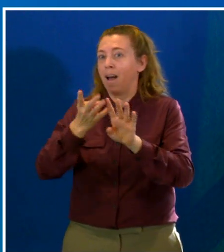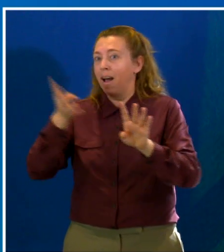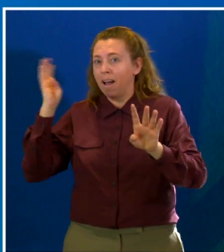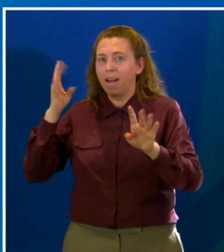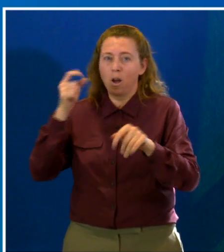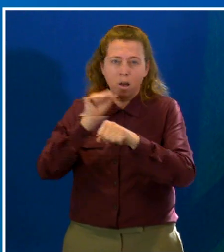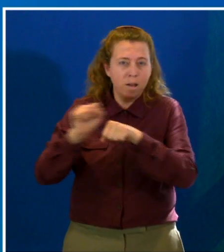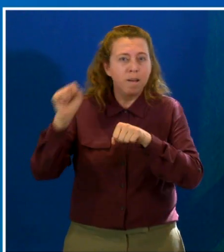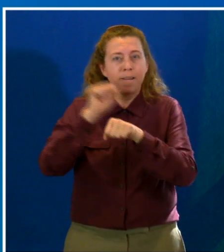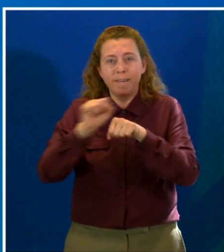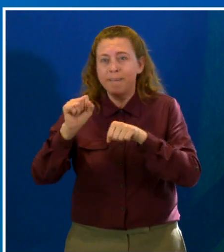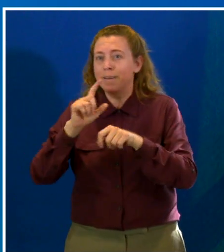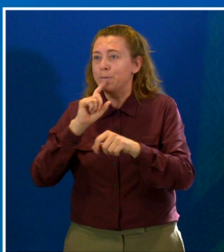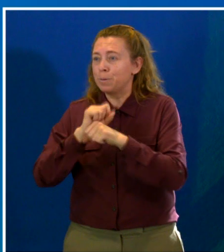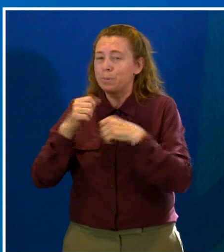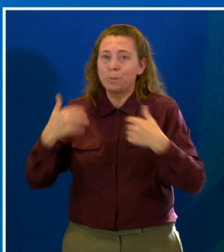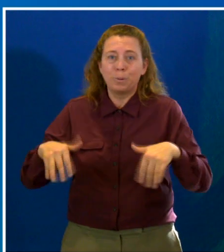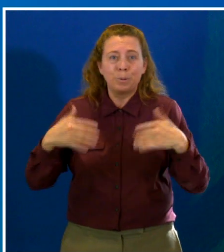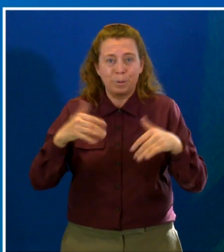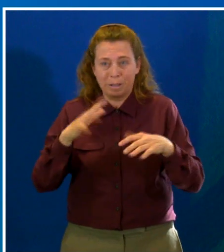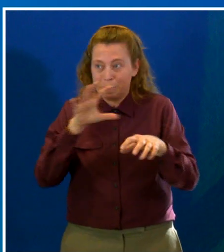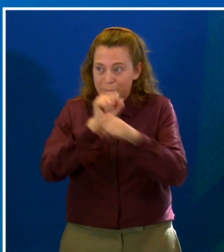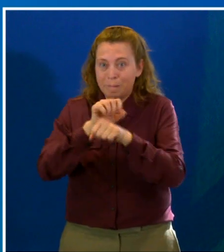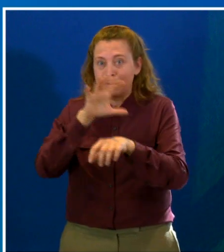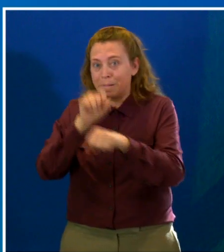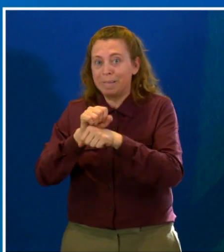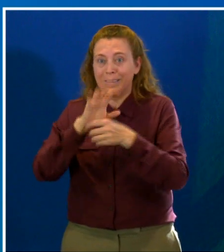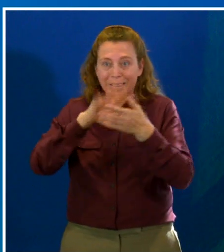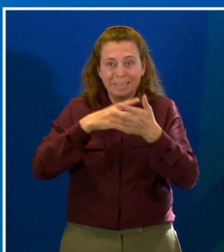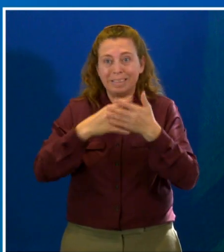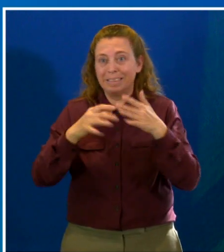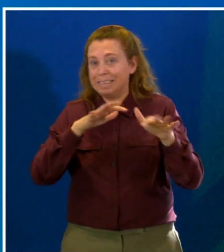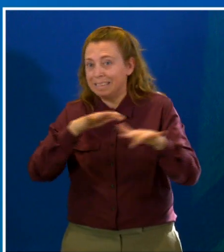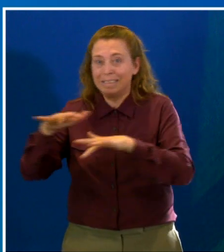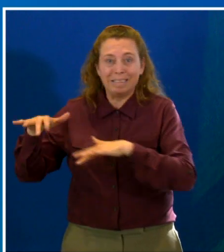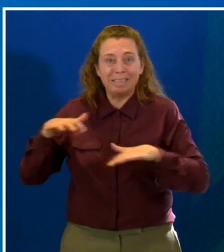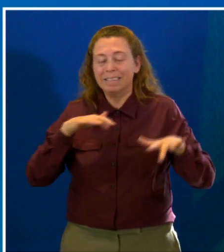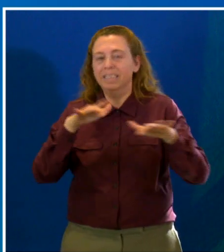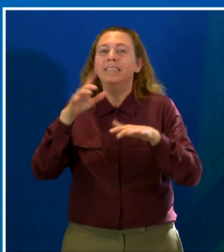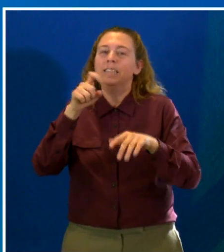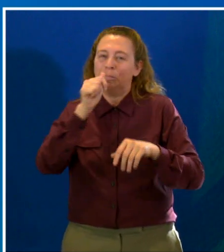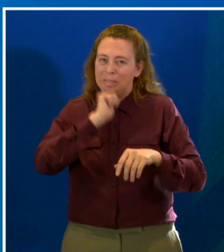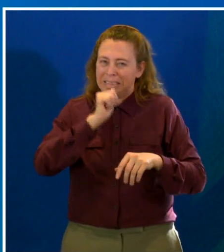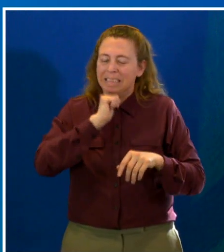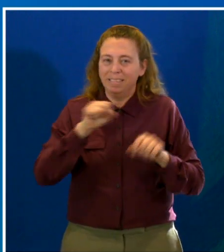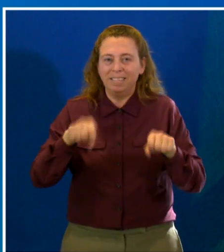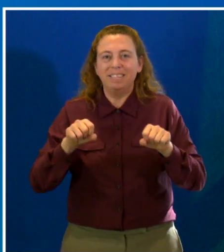In the meantime, as of March 31st people in Phase 1B tiers 3